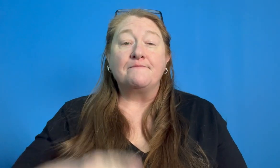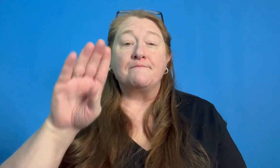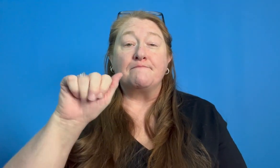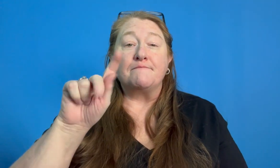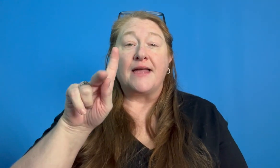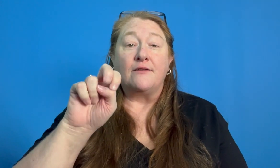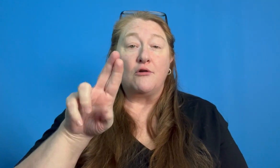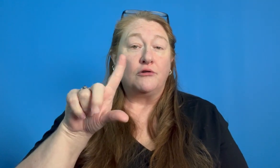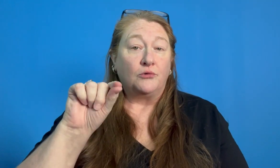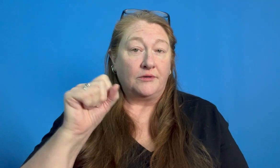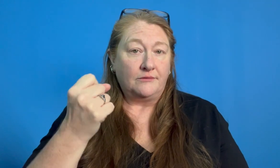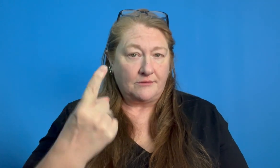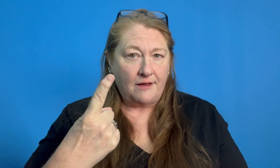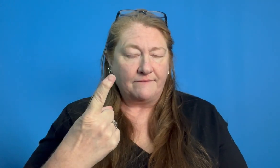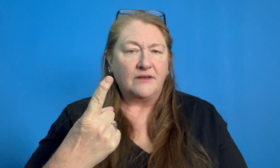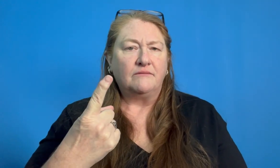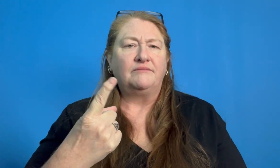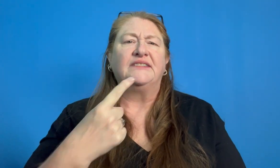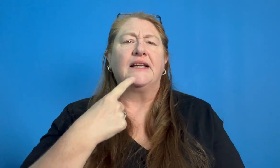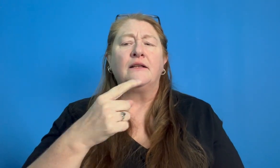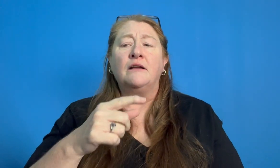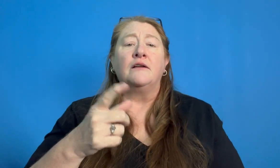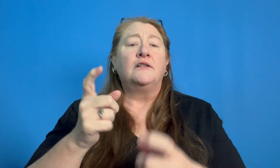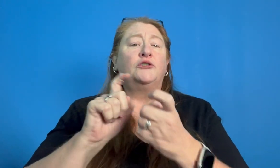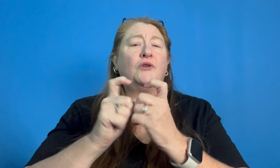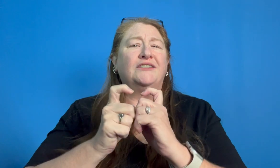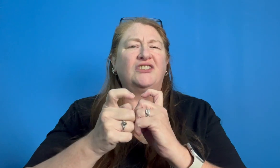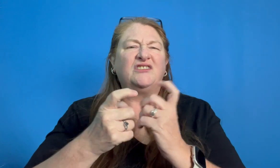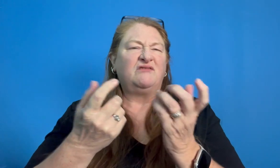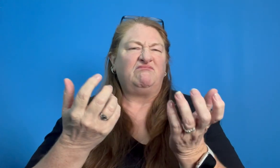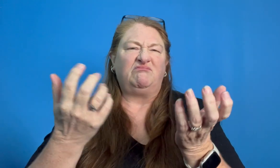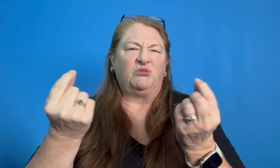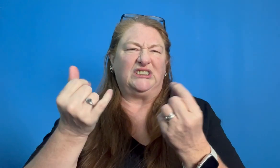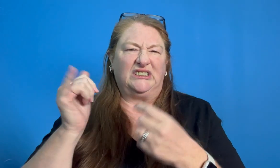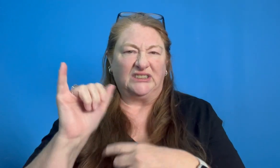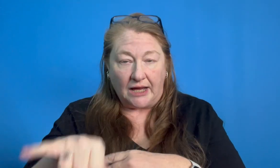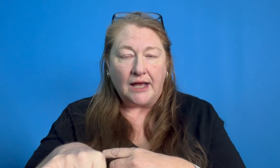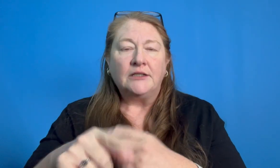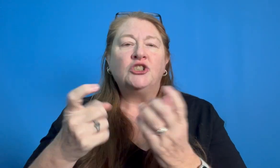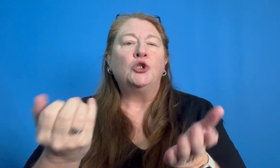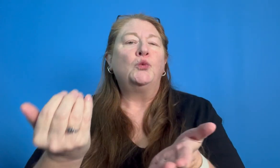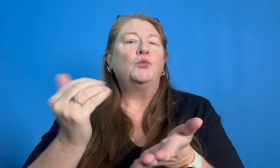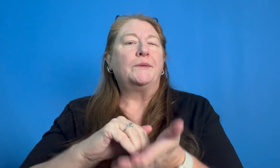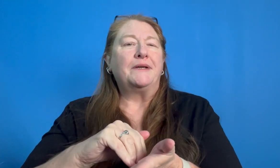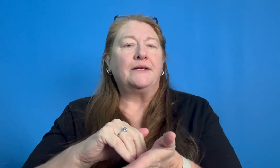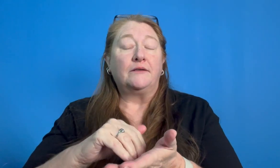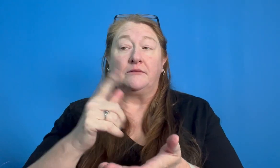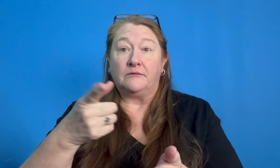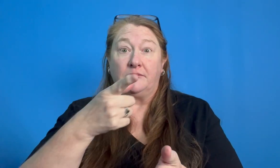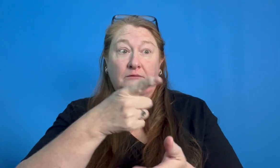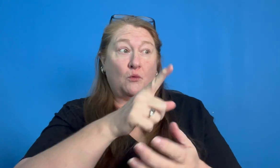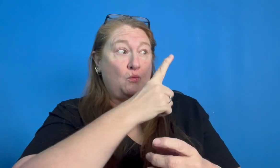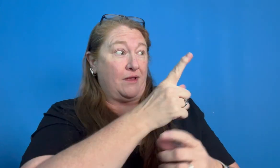Baker (2011) mentions that translating involves the repetition in